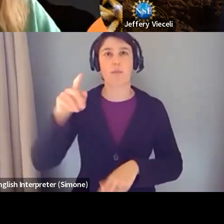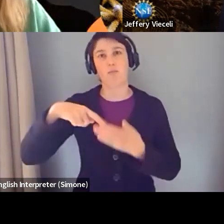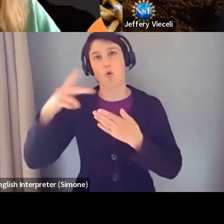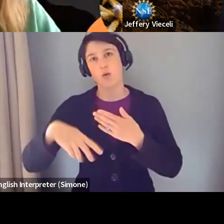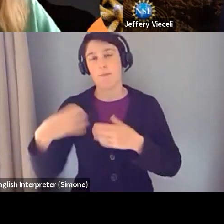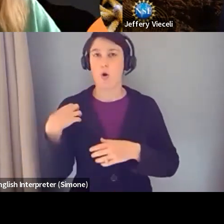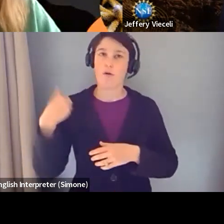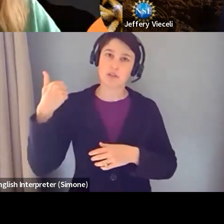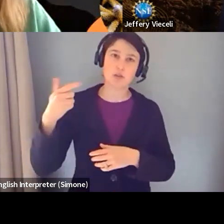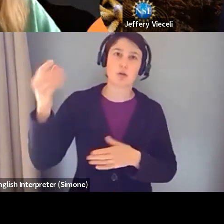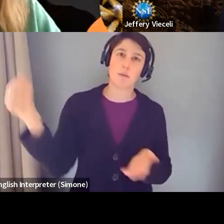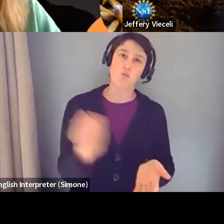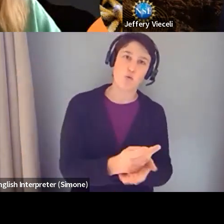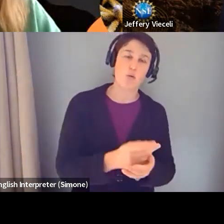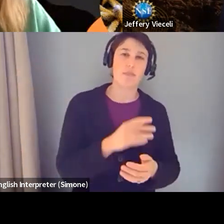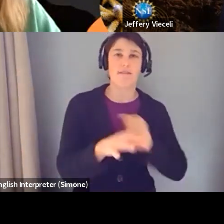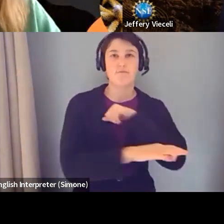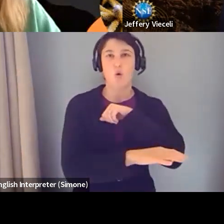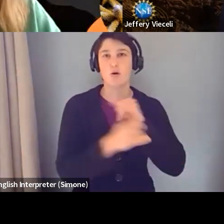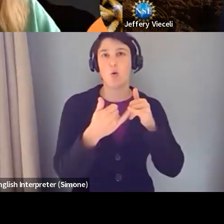to approve the foreign awardee costs, or something like that.